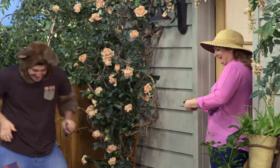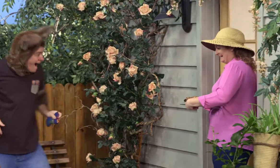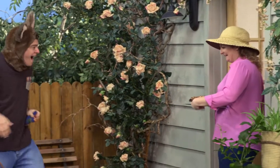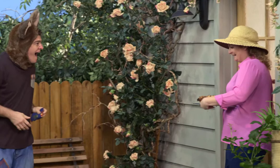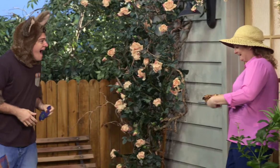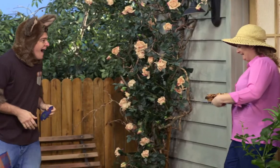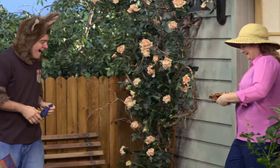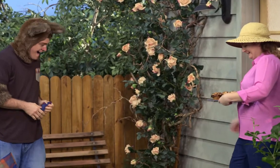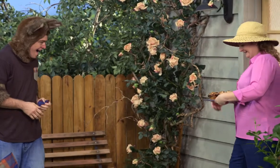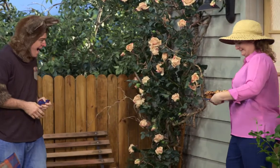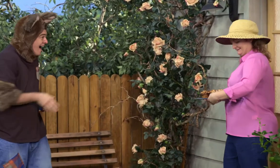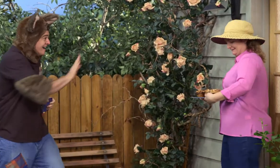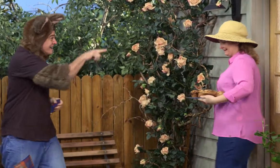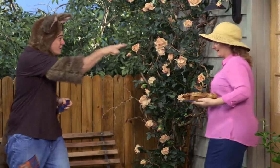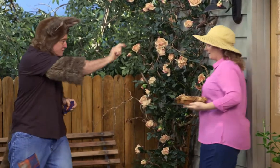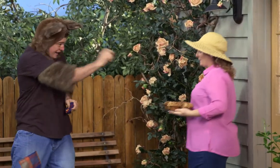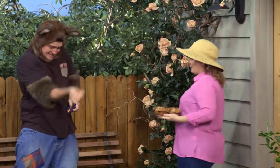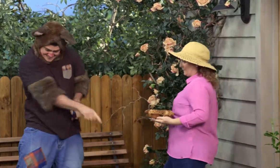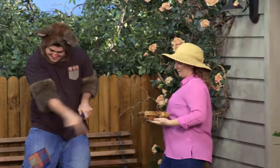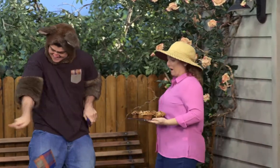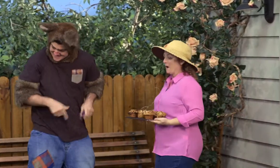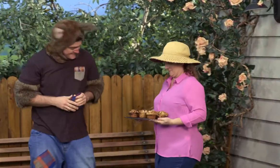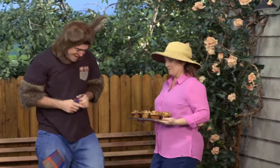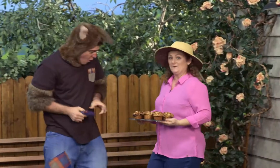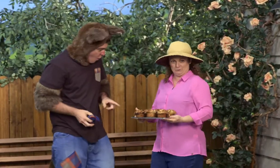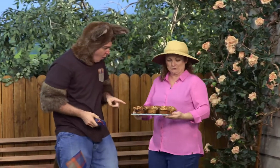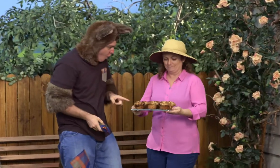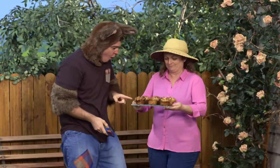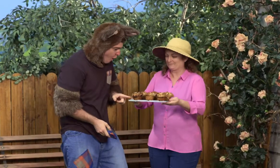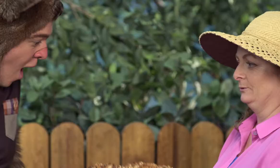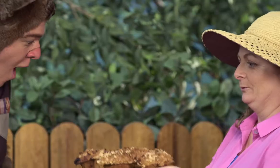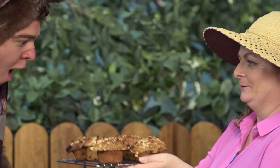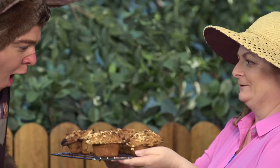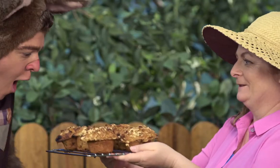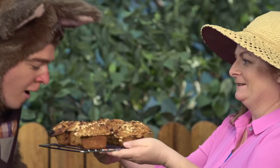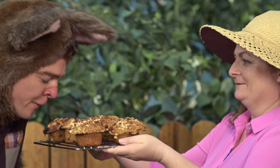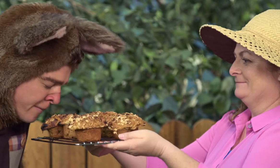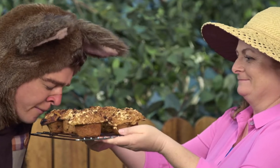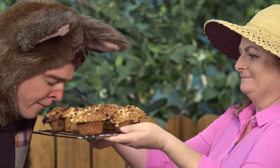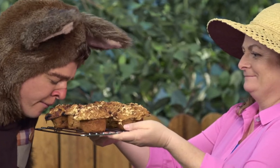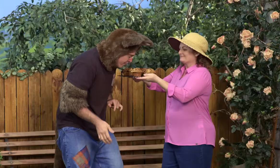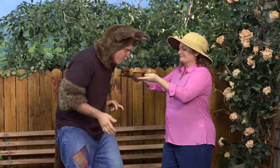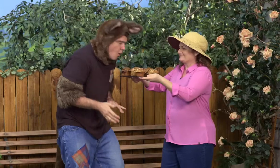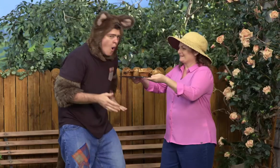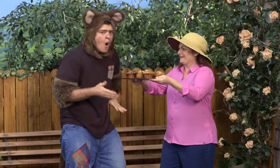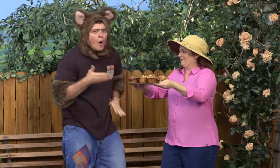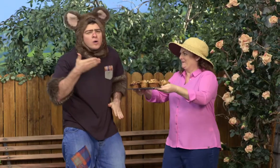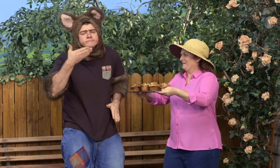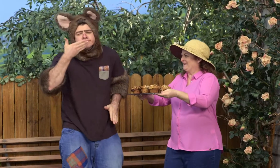Oh, Sally, it's your turn. Oh, OK. Oh!